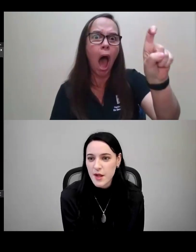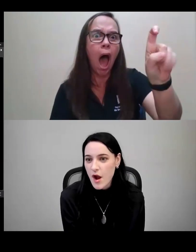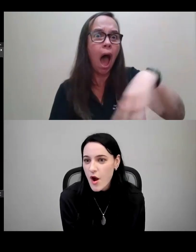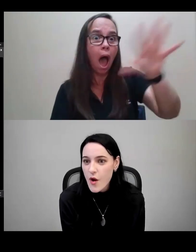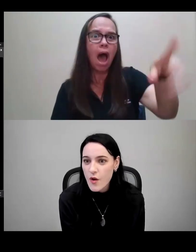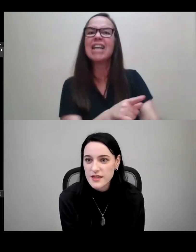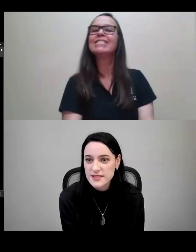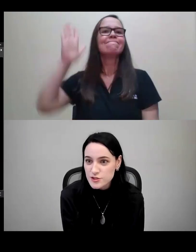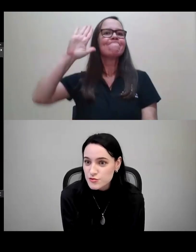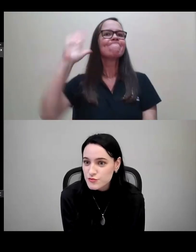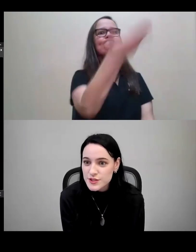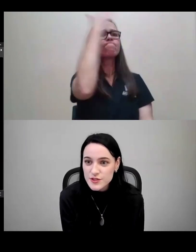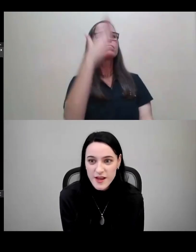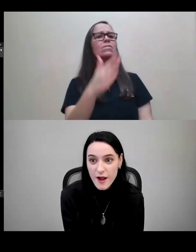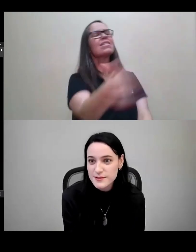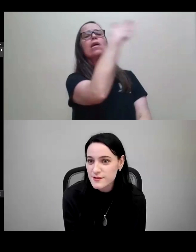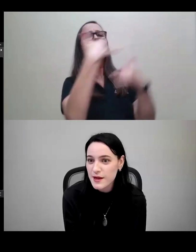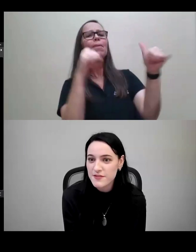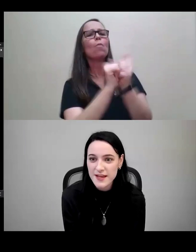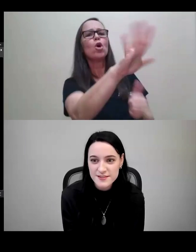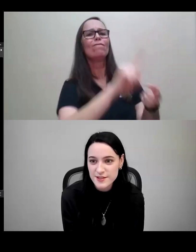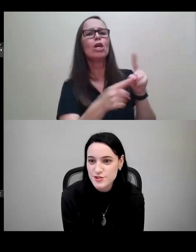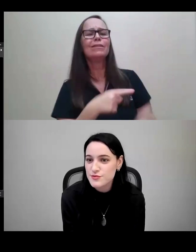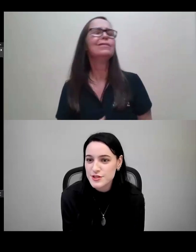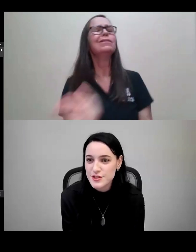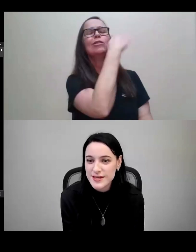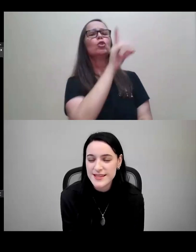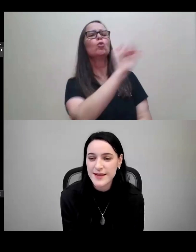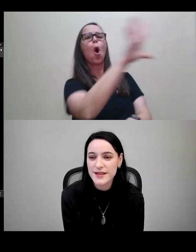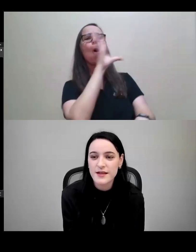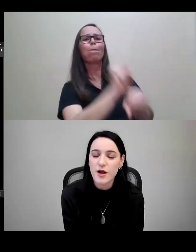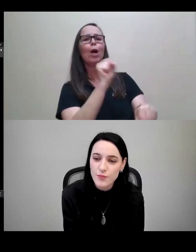I'd be like, "Oh, is that true? They commented about that. Is that true?" and they'd be like,